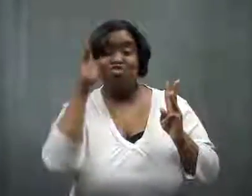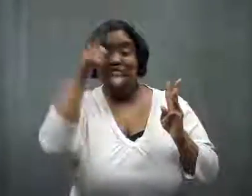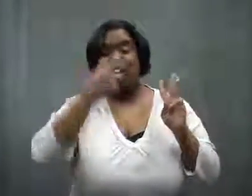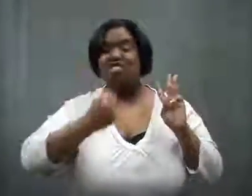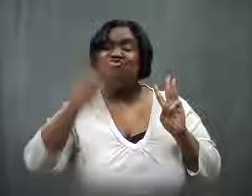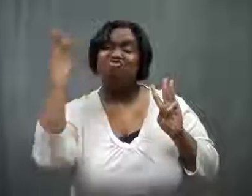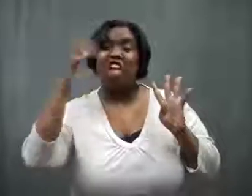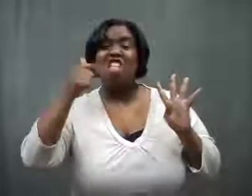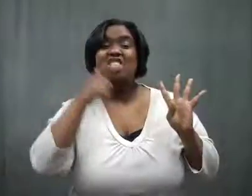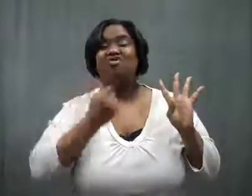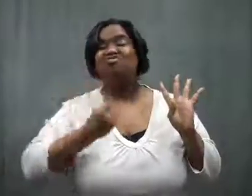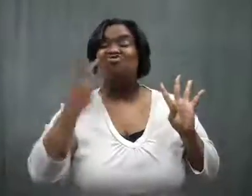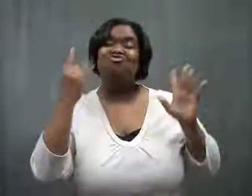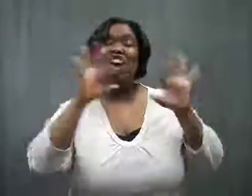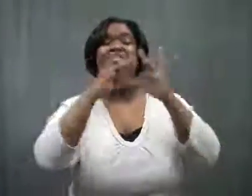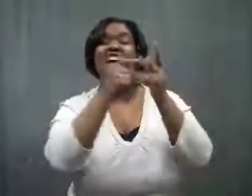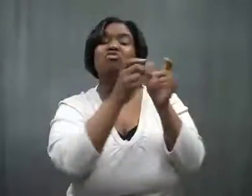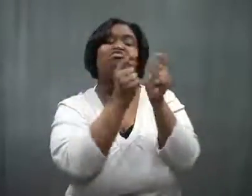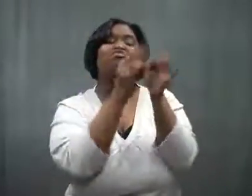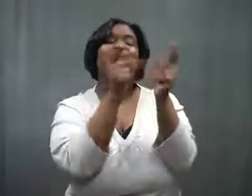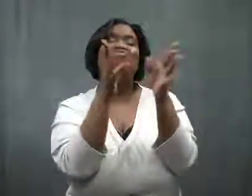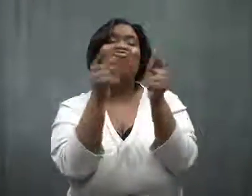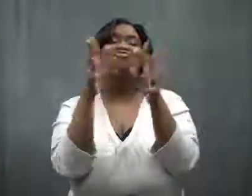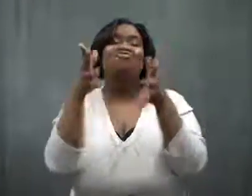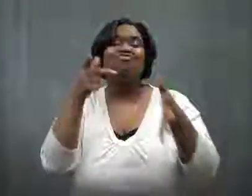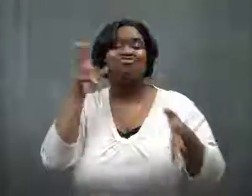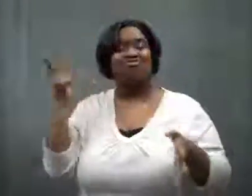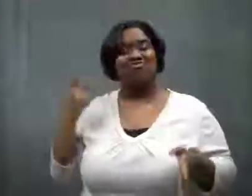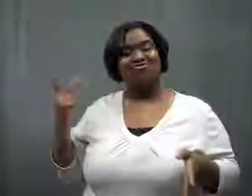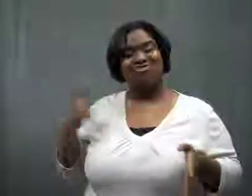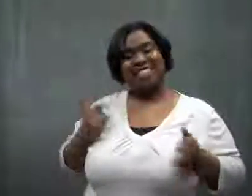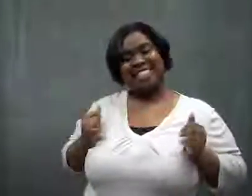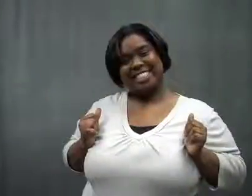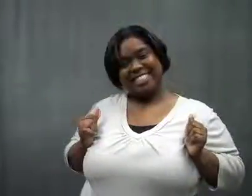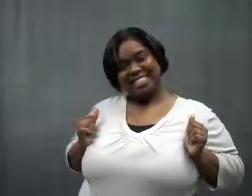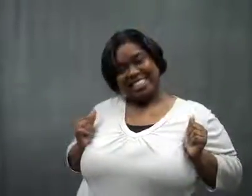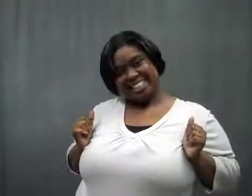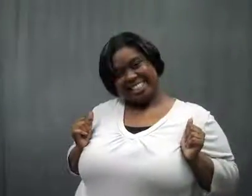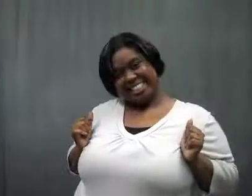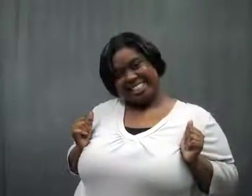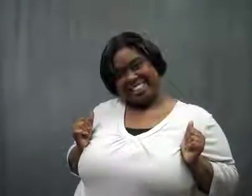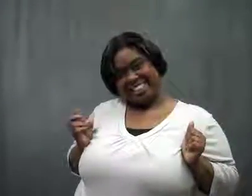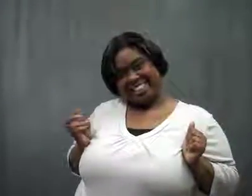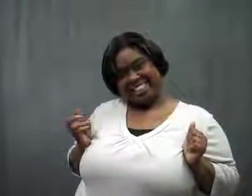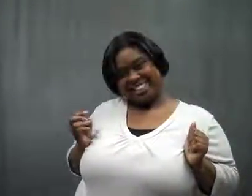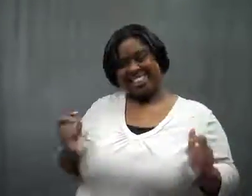Too bad to my brother, my other sister, the whole rest of the family! This was OURS!